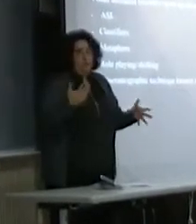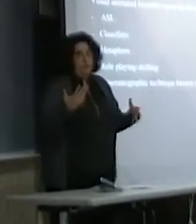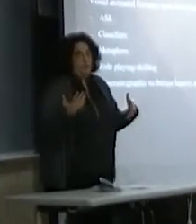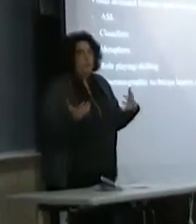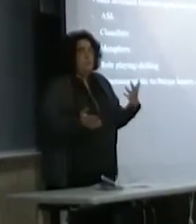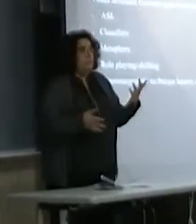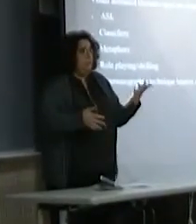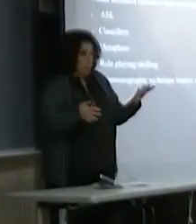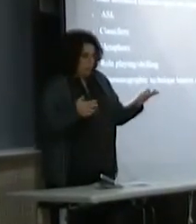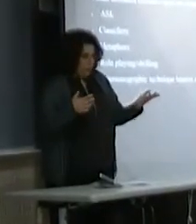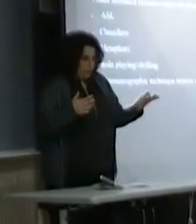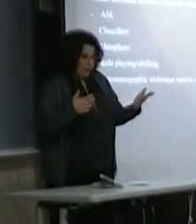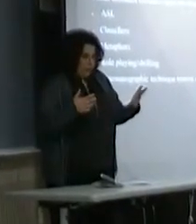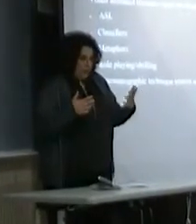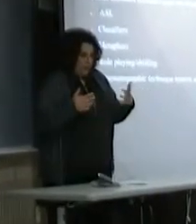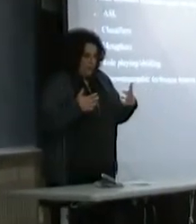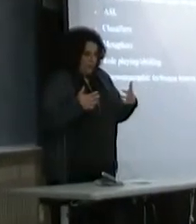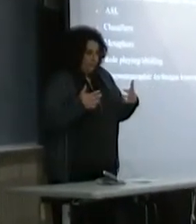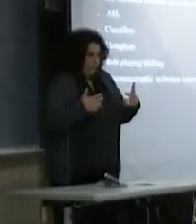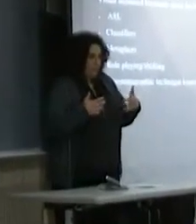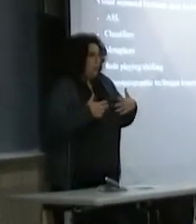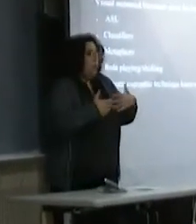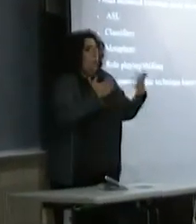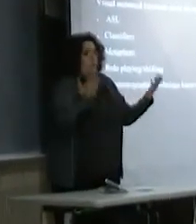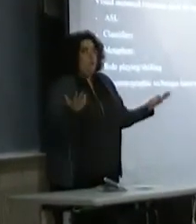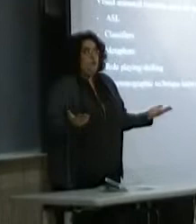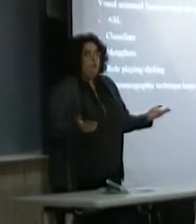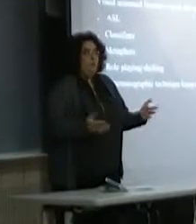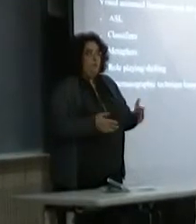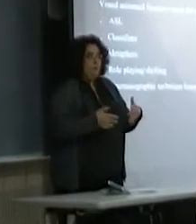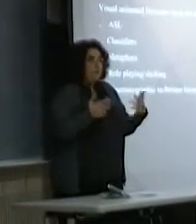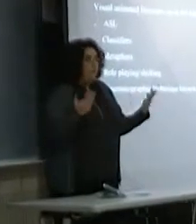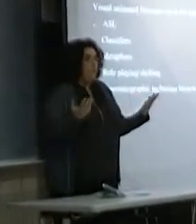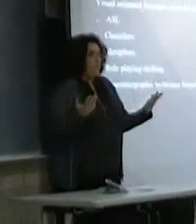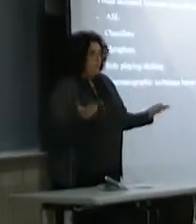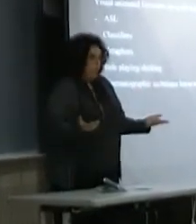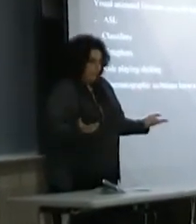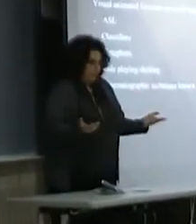in their scenes in order to tell a wide range of stories or tales